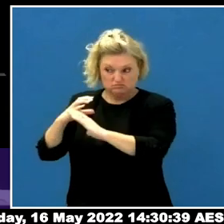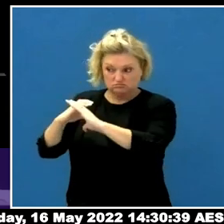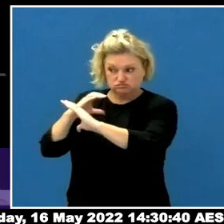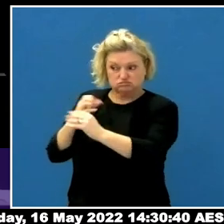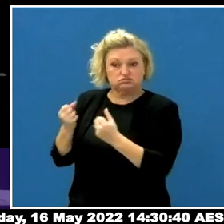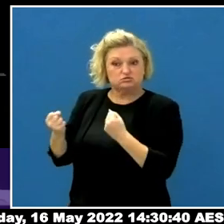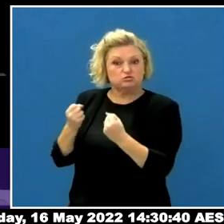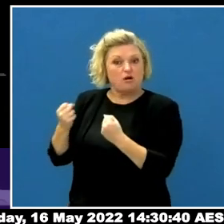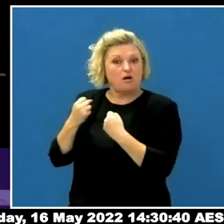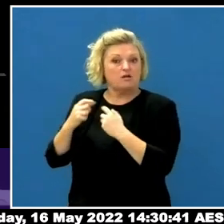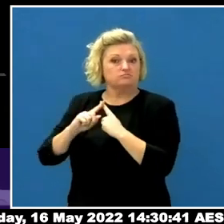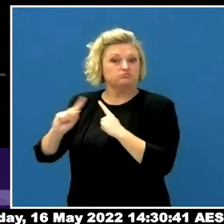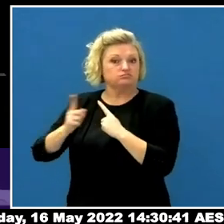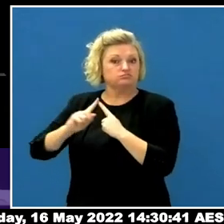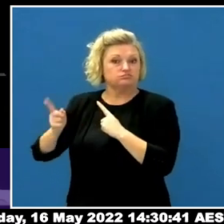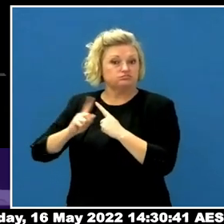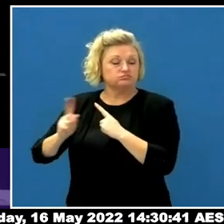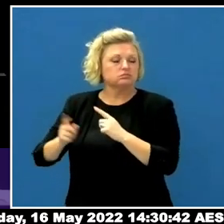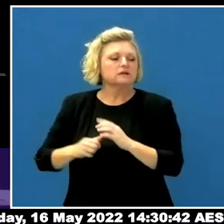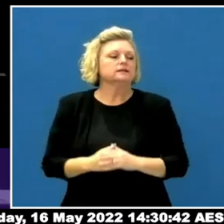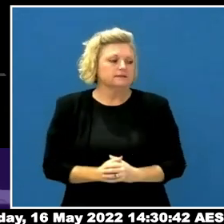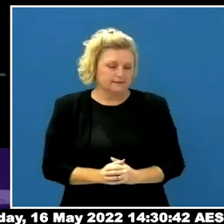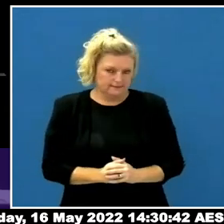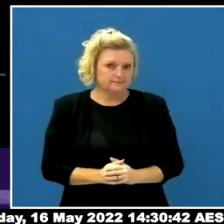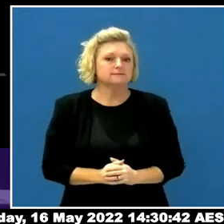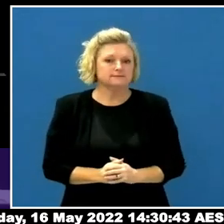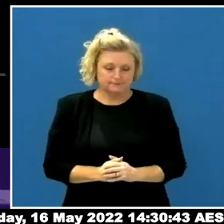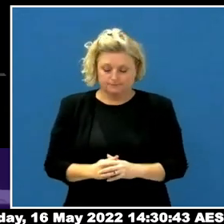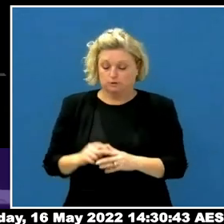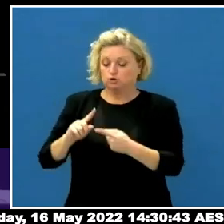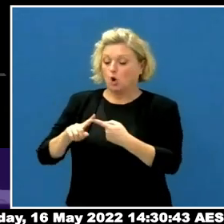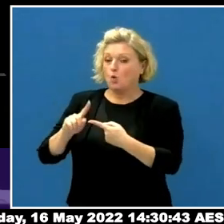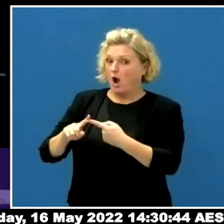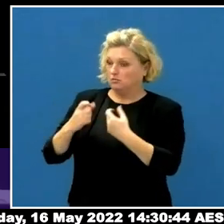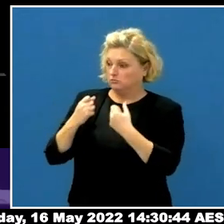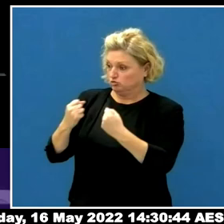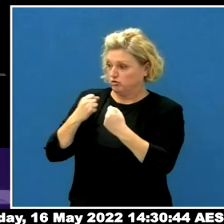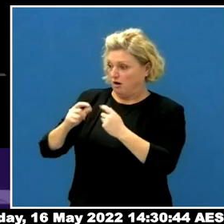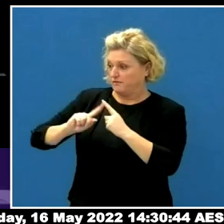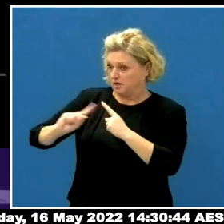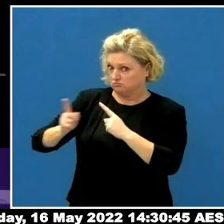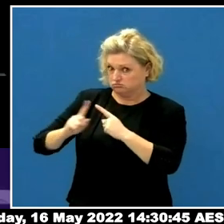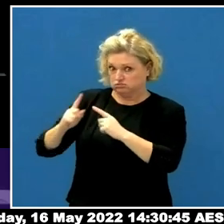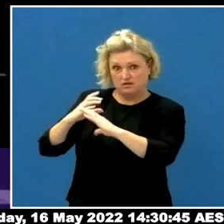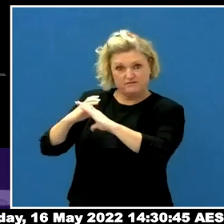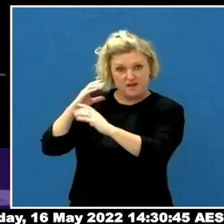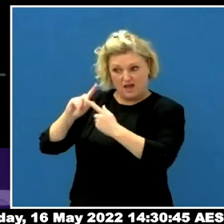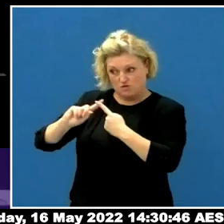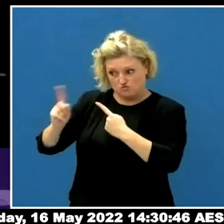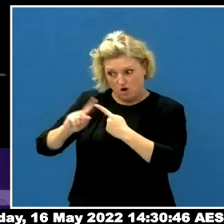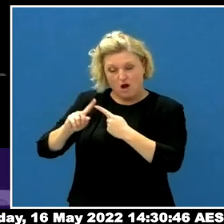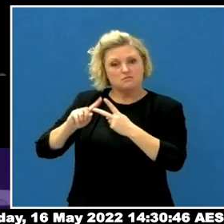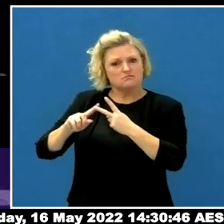Not that I know of. I did ring Afford up to speak to them and they told me under privacy and